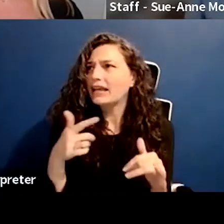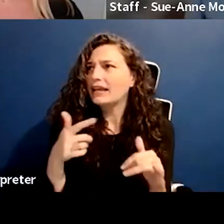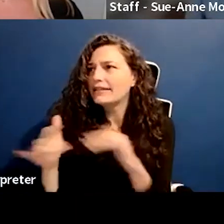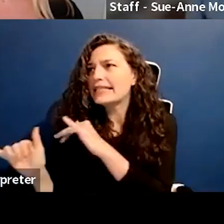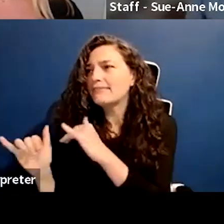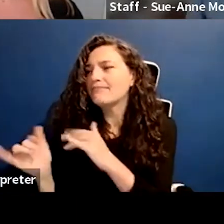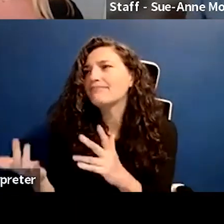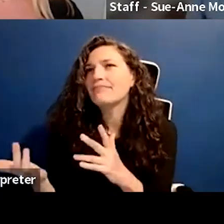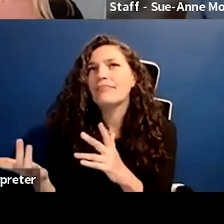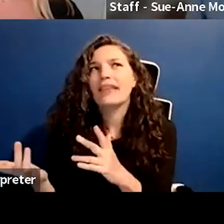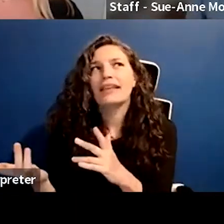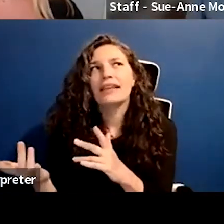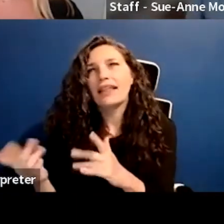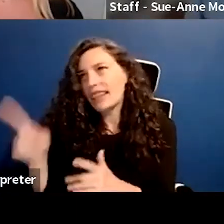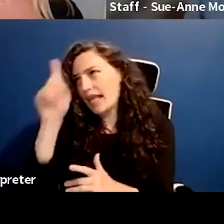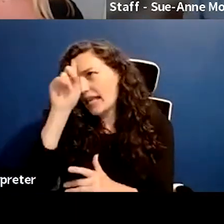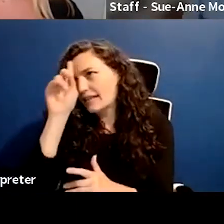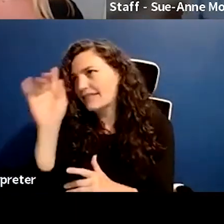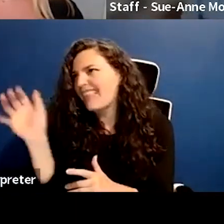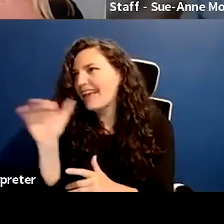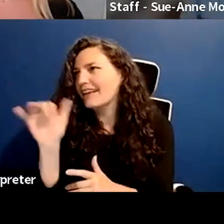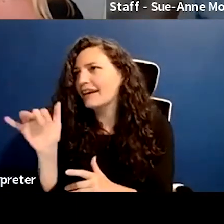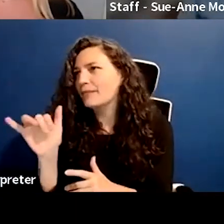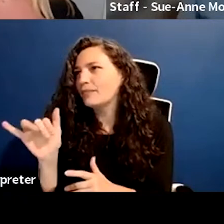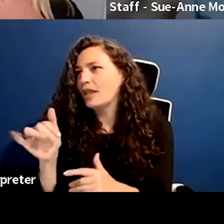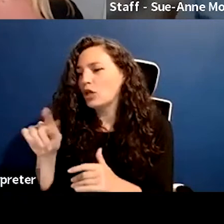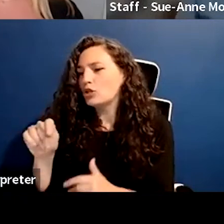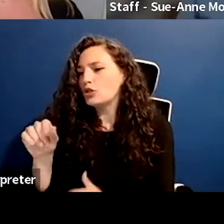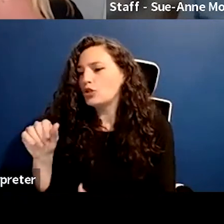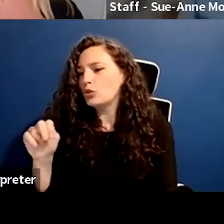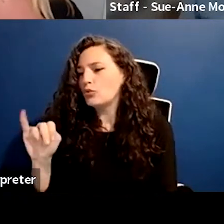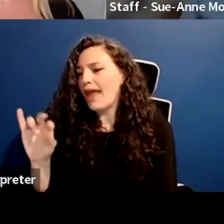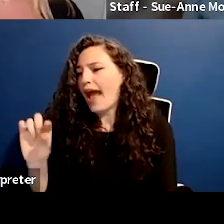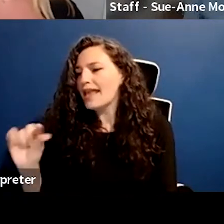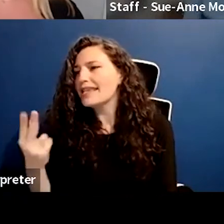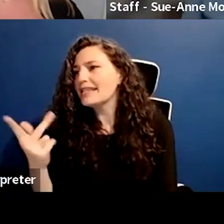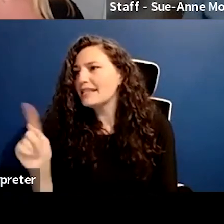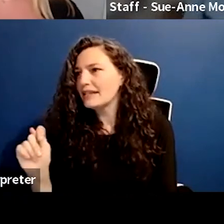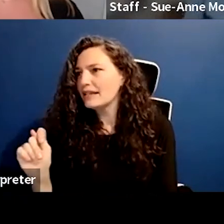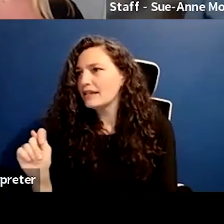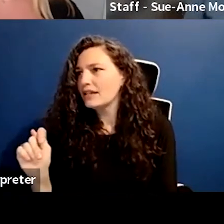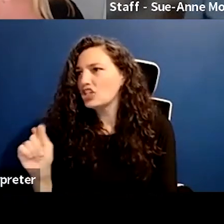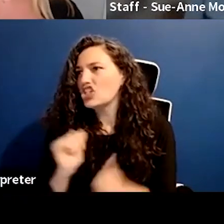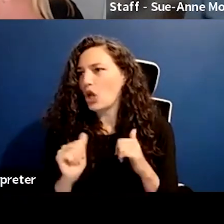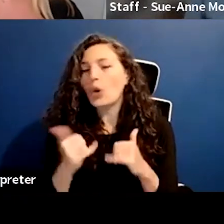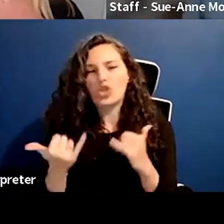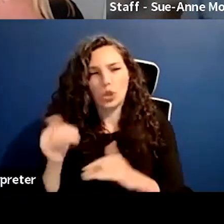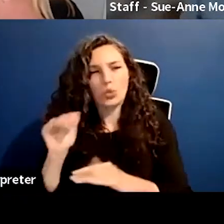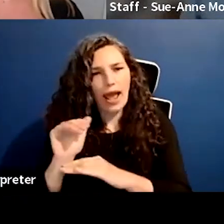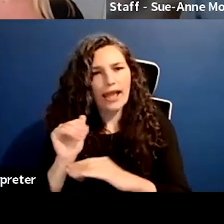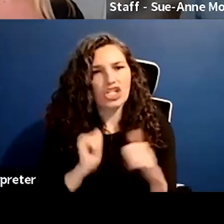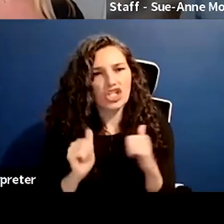like "The Tonight Show" or "The Late Late Show." We're doing four or five podcasts a week